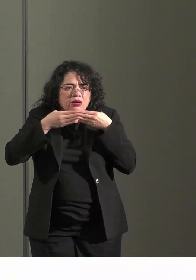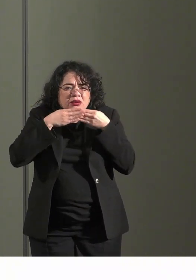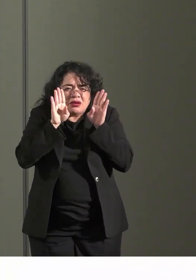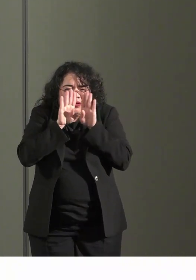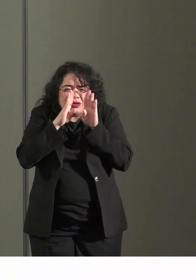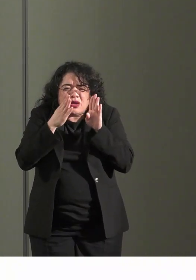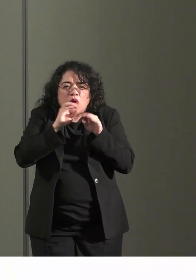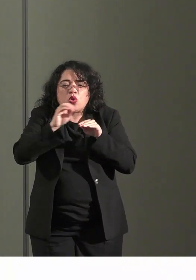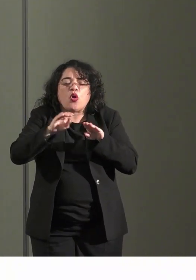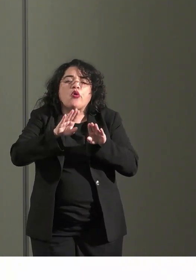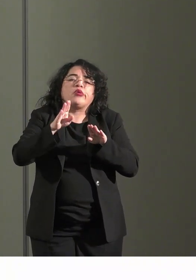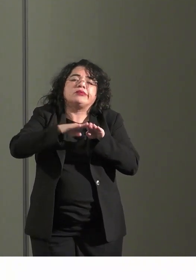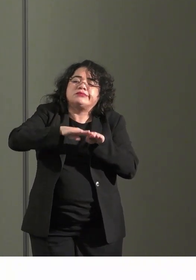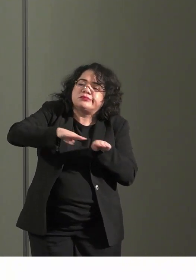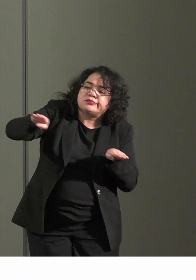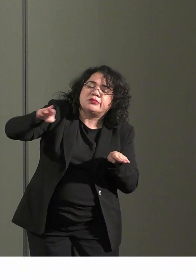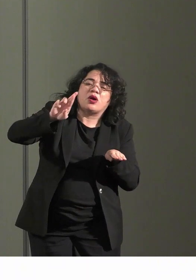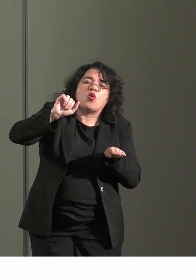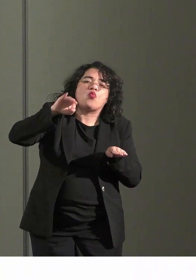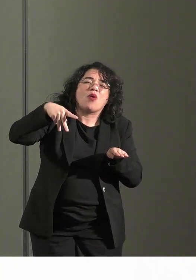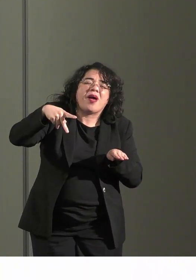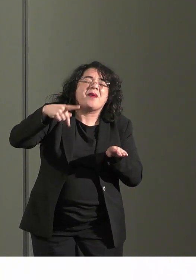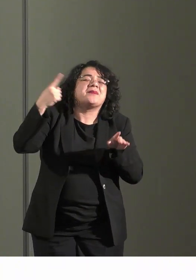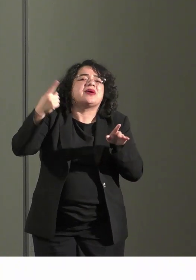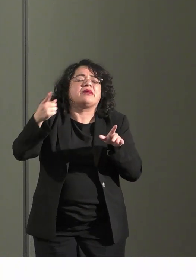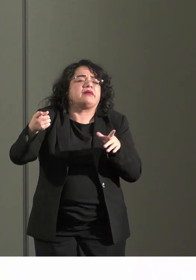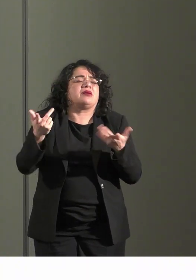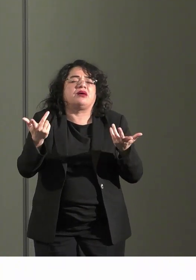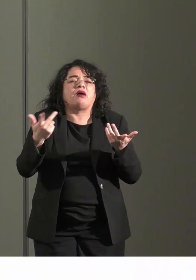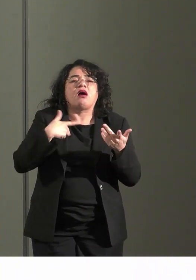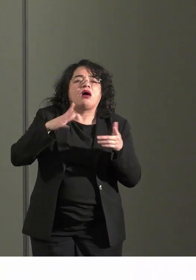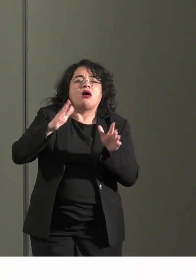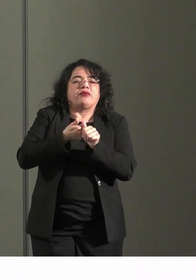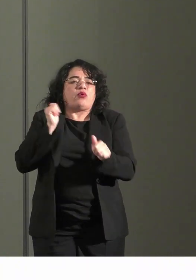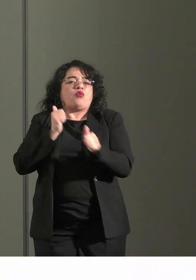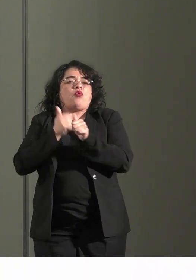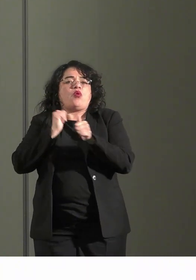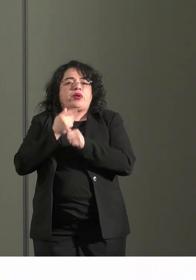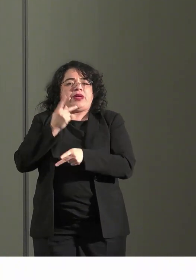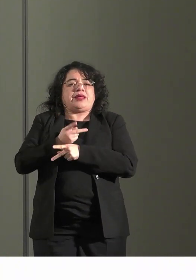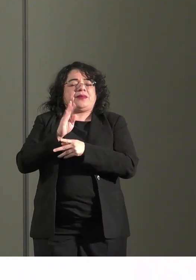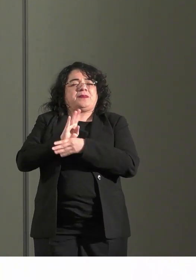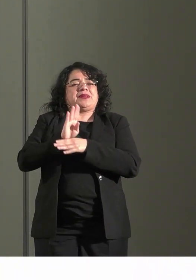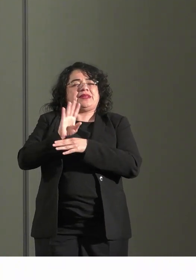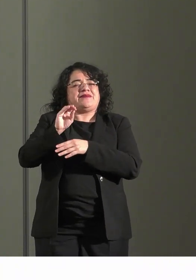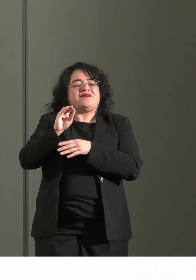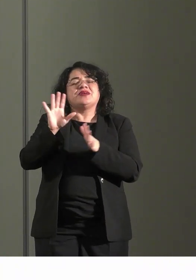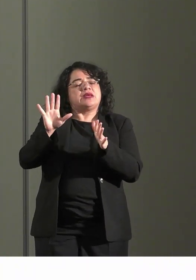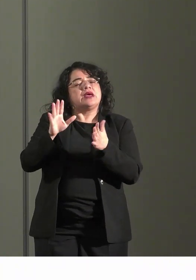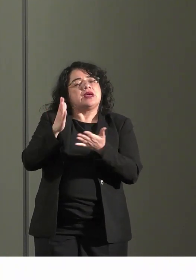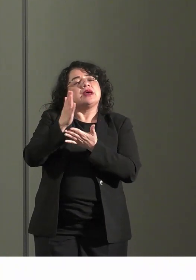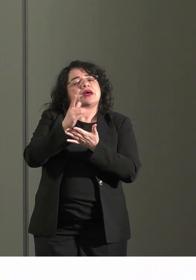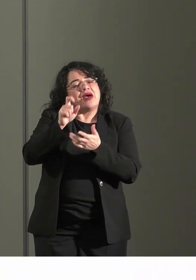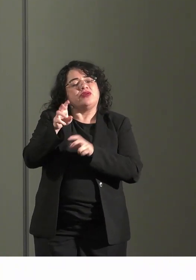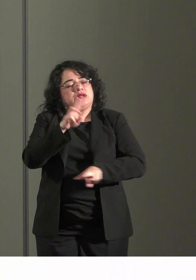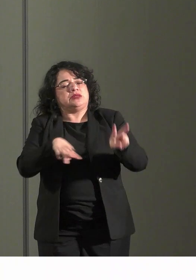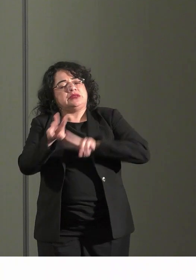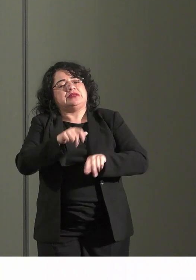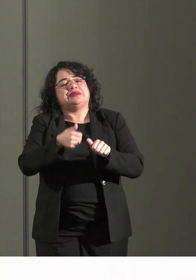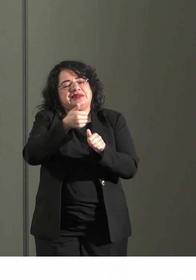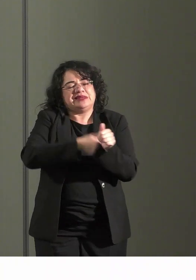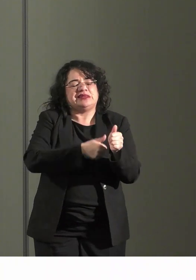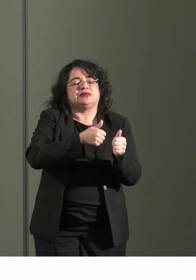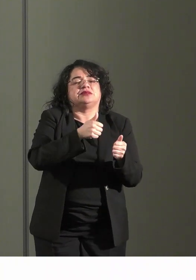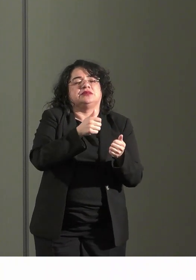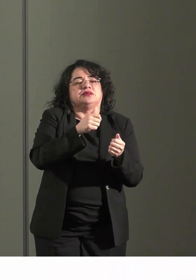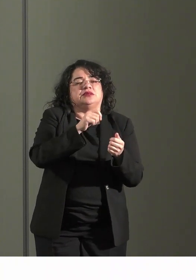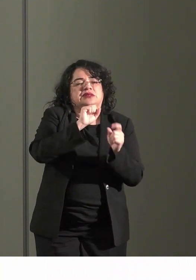ramp there is certain limits on the requirements. >> DAVE: We will ask you both this from a cost